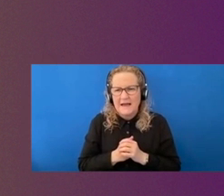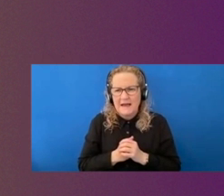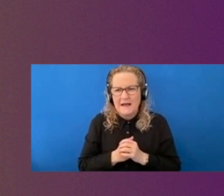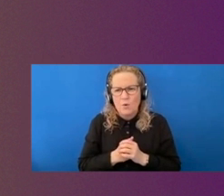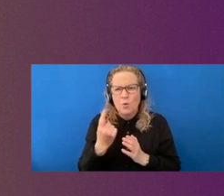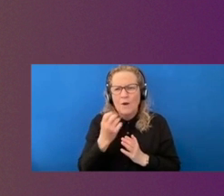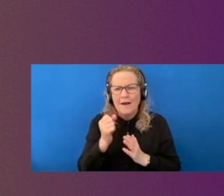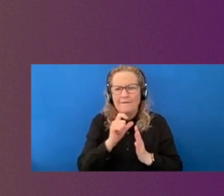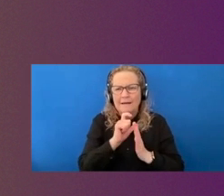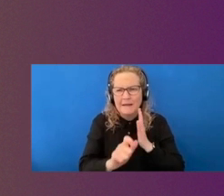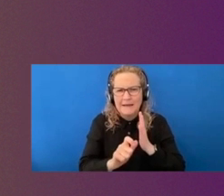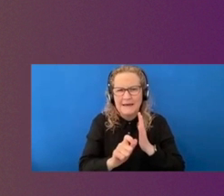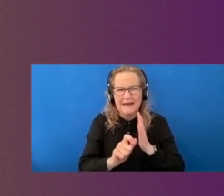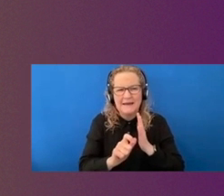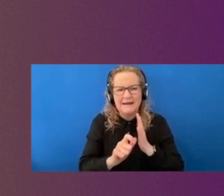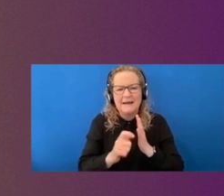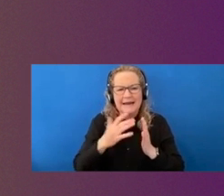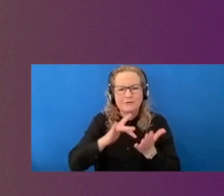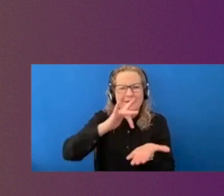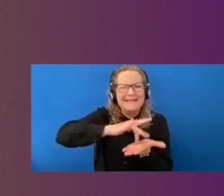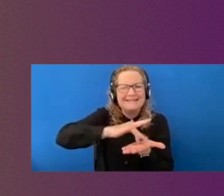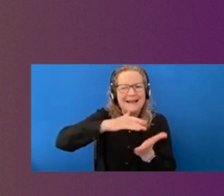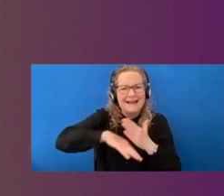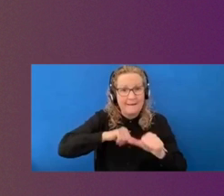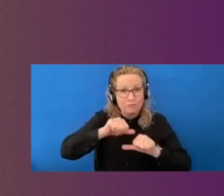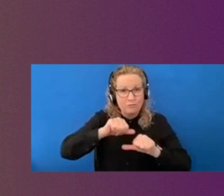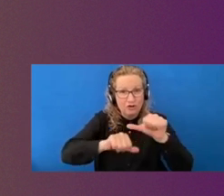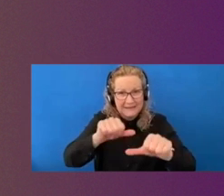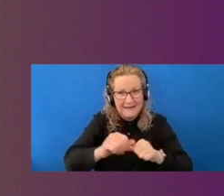need to be centred in this entire process whether it's the creation of new technology